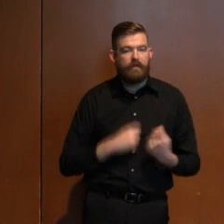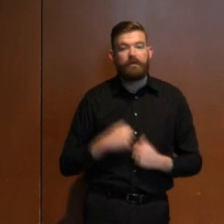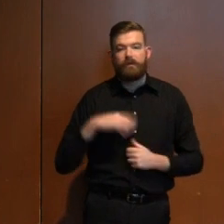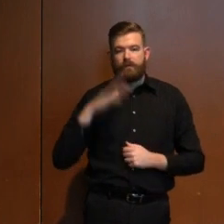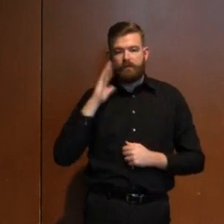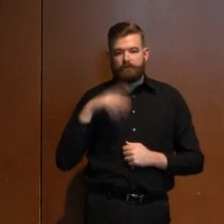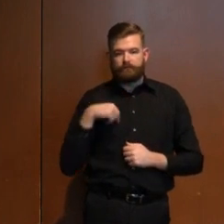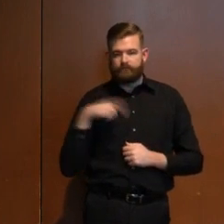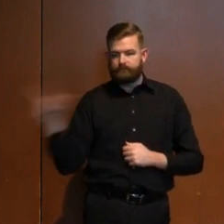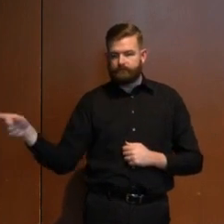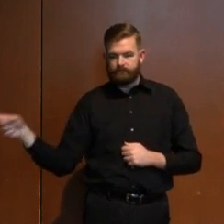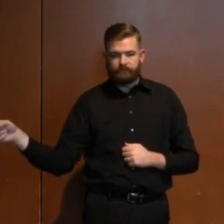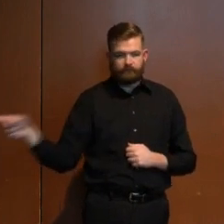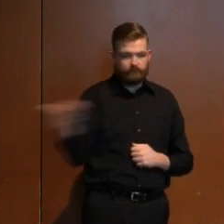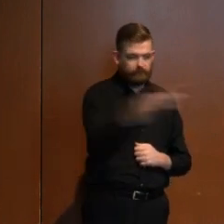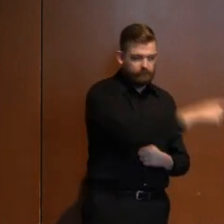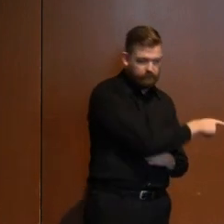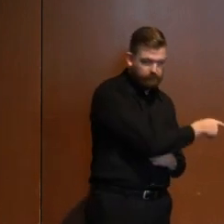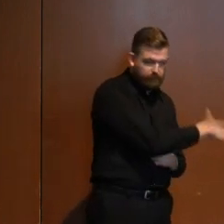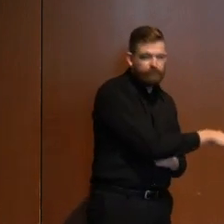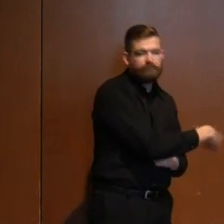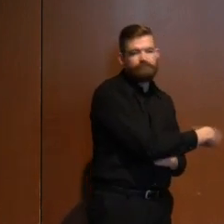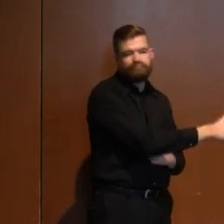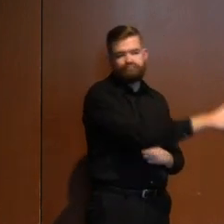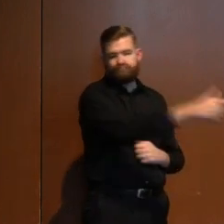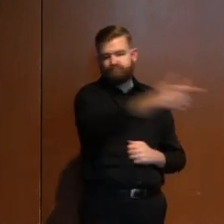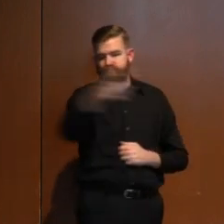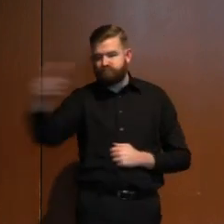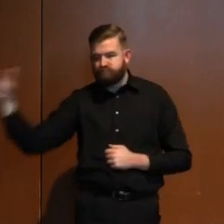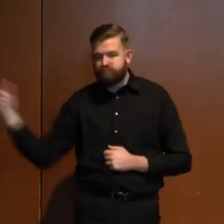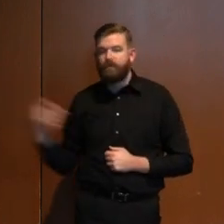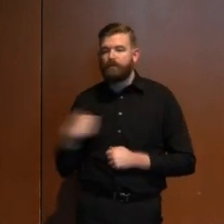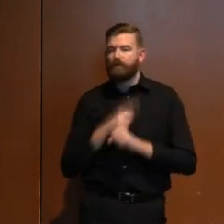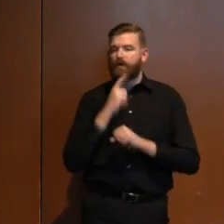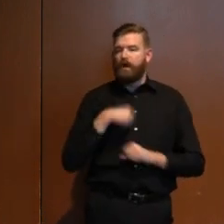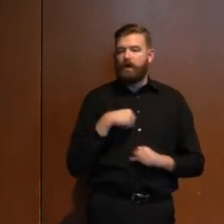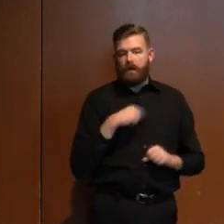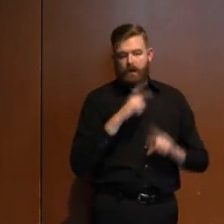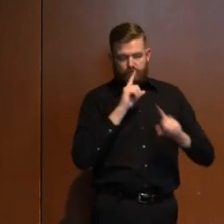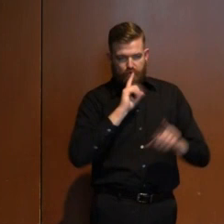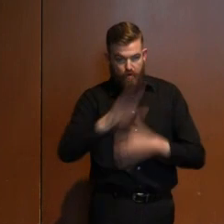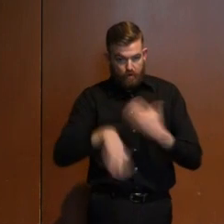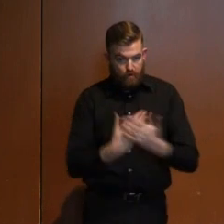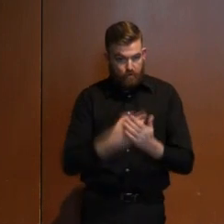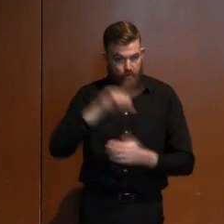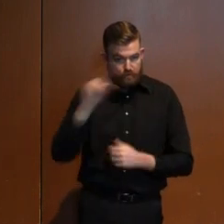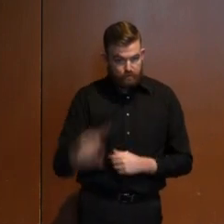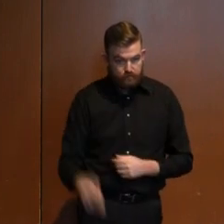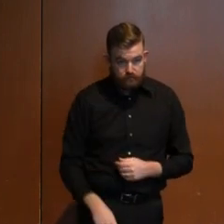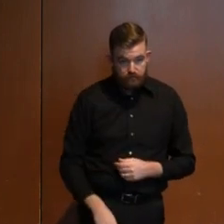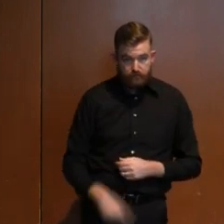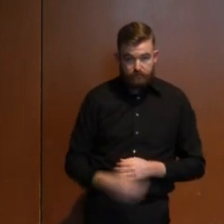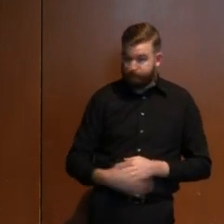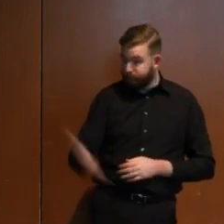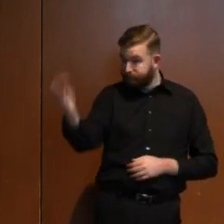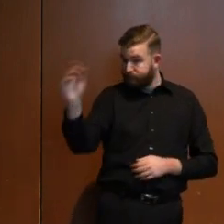DO IS SWEEP ACROSS AND SWEEP BACK IN A MORE FREE FOR ALL WAY. I WAS GOING TO CALL ON YOU GUYS BUT YOU'VE ALREADY BEEN